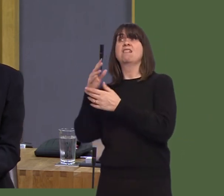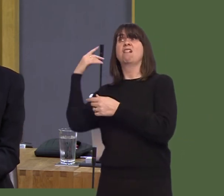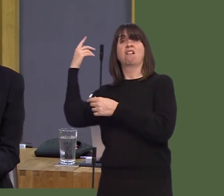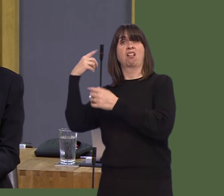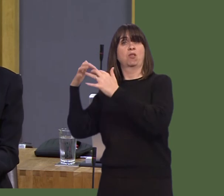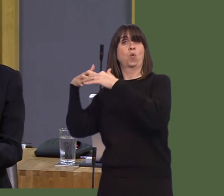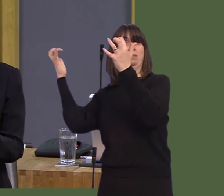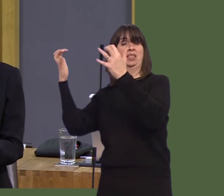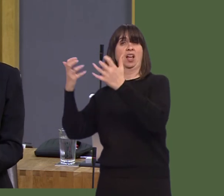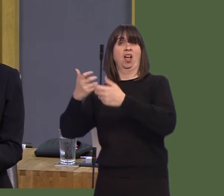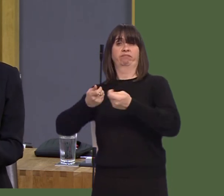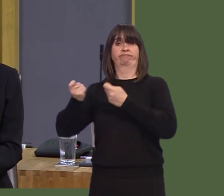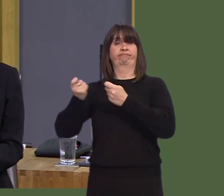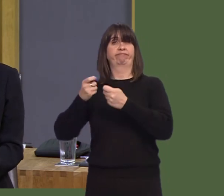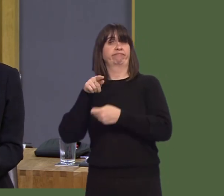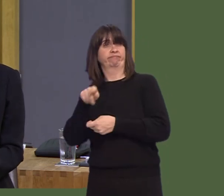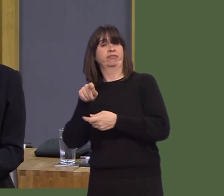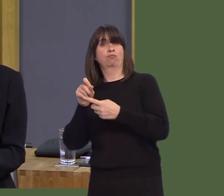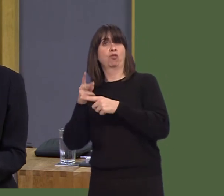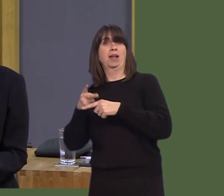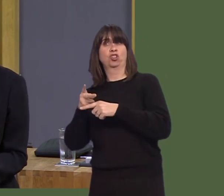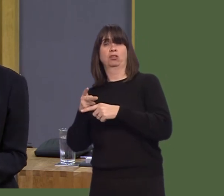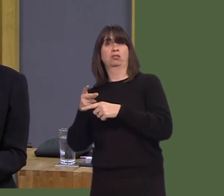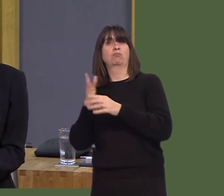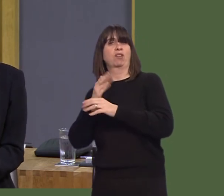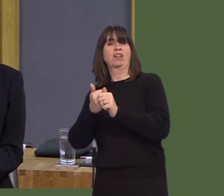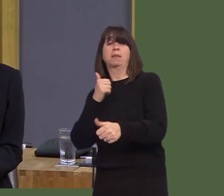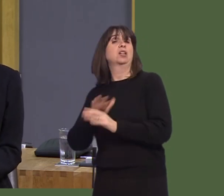Why doesn't the First Minister take special measures himself to ensure that public confidence